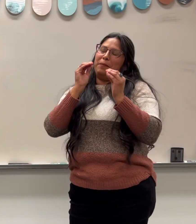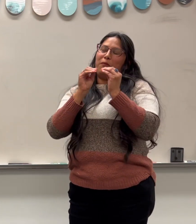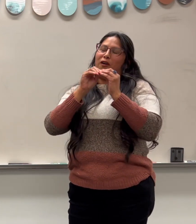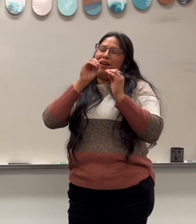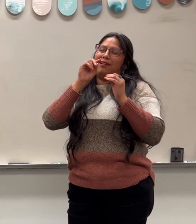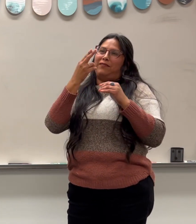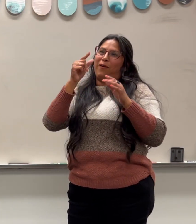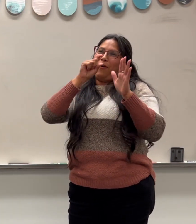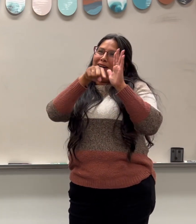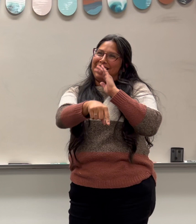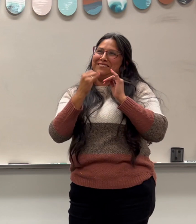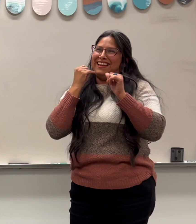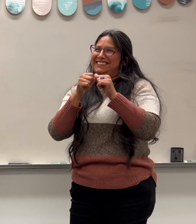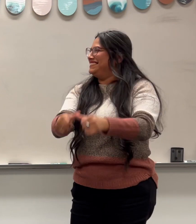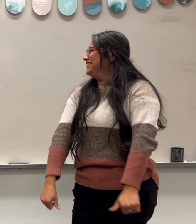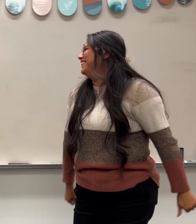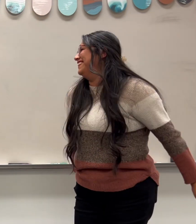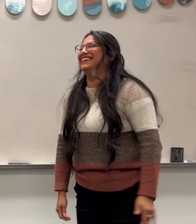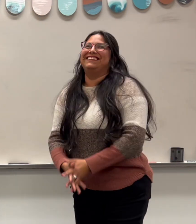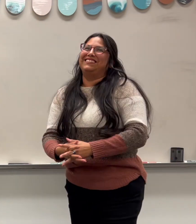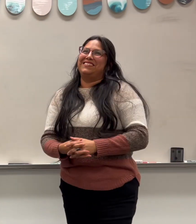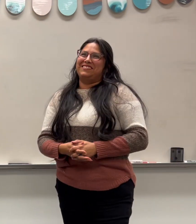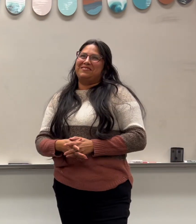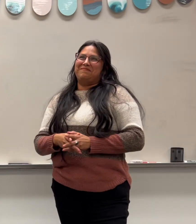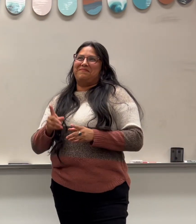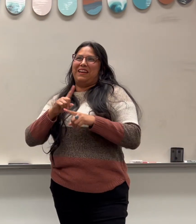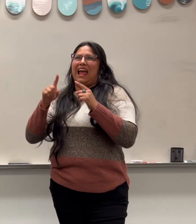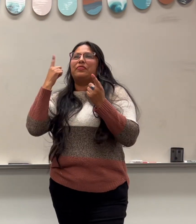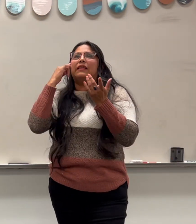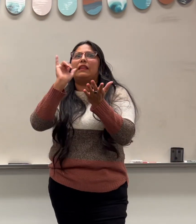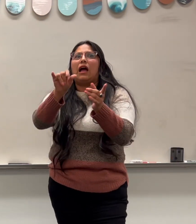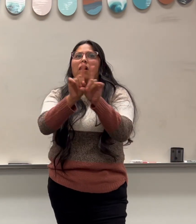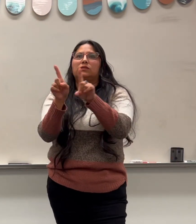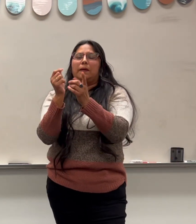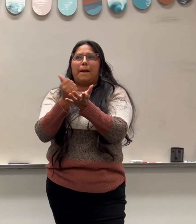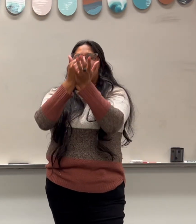even the sign for five using it for the sign of what or using it for different classifiers in